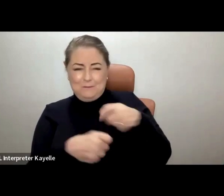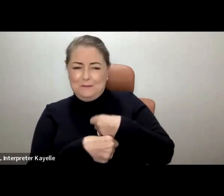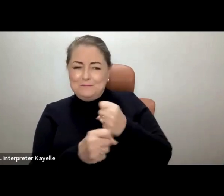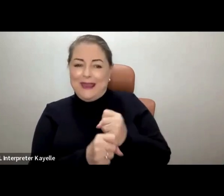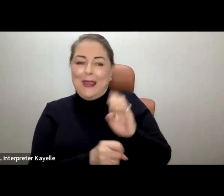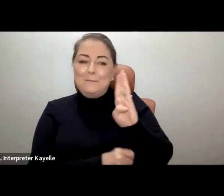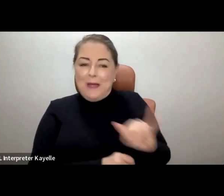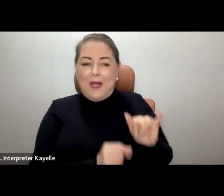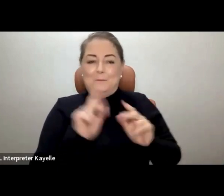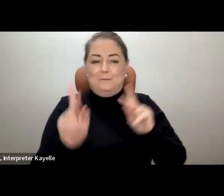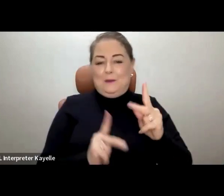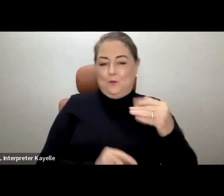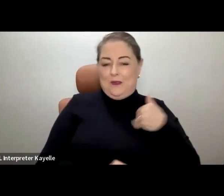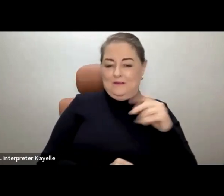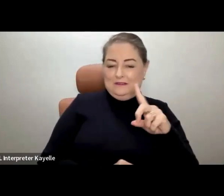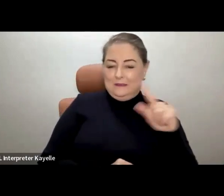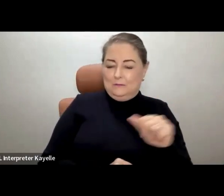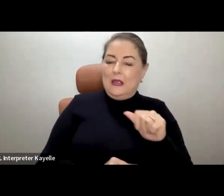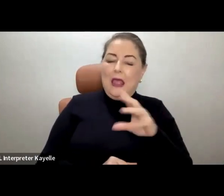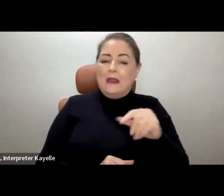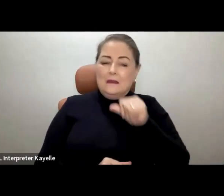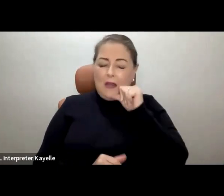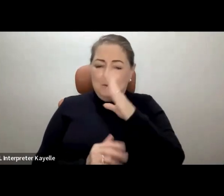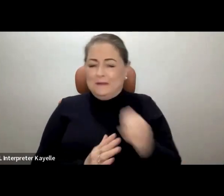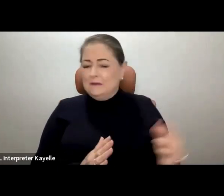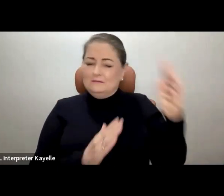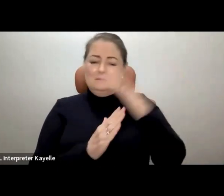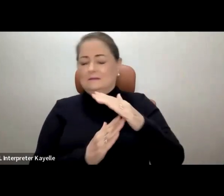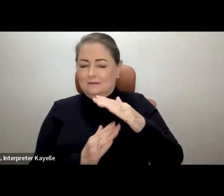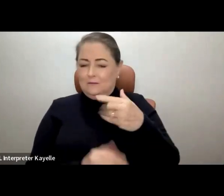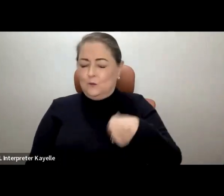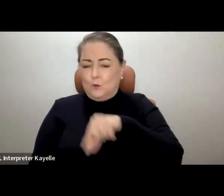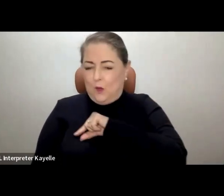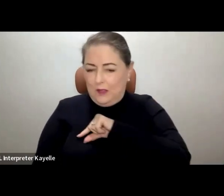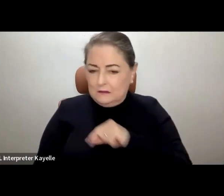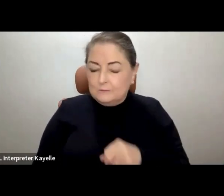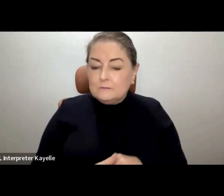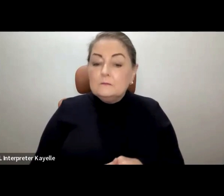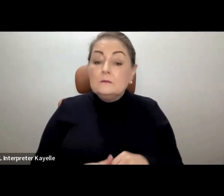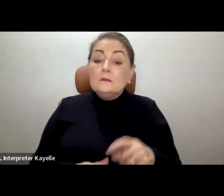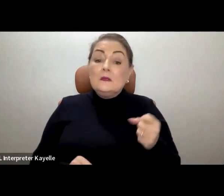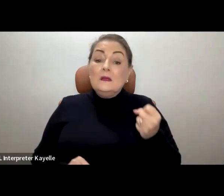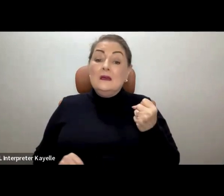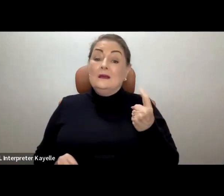to not be of the highest quality. But I mean, really,